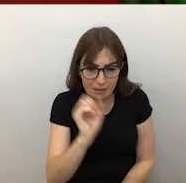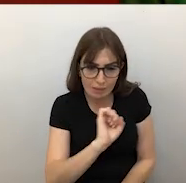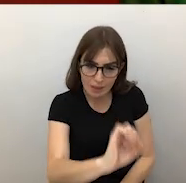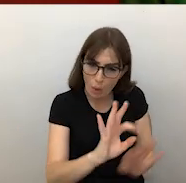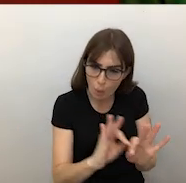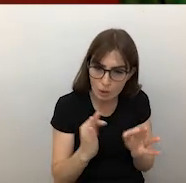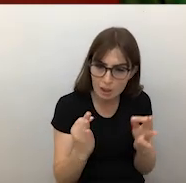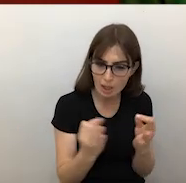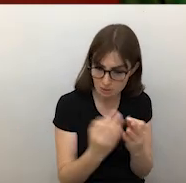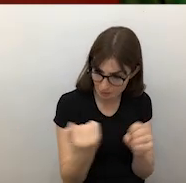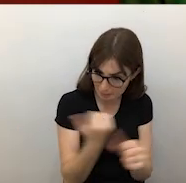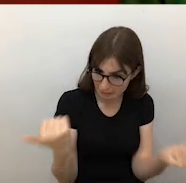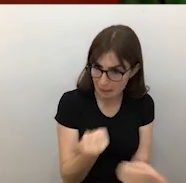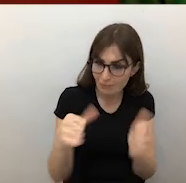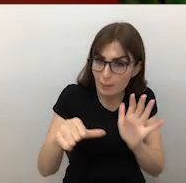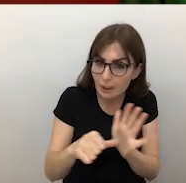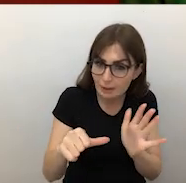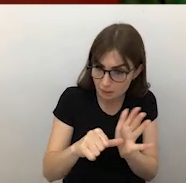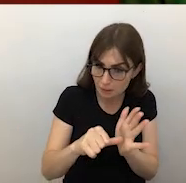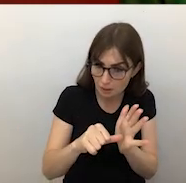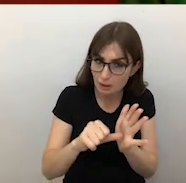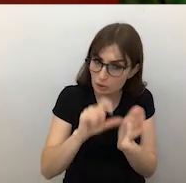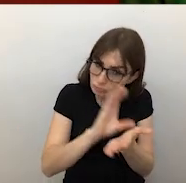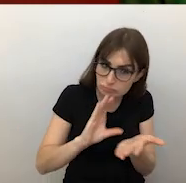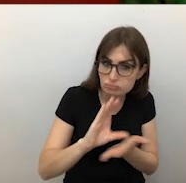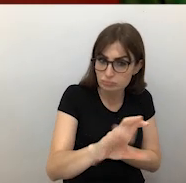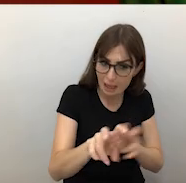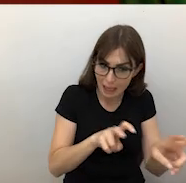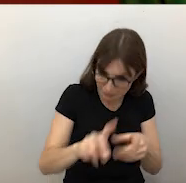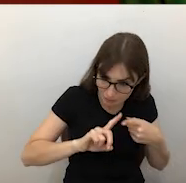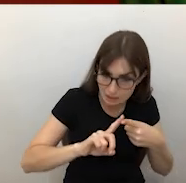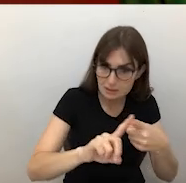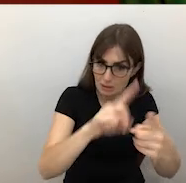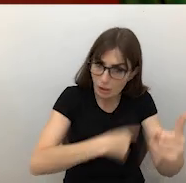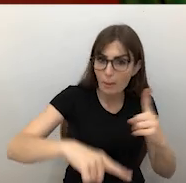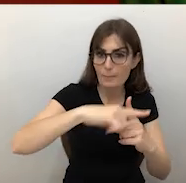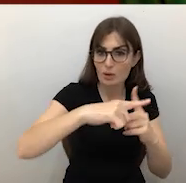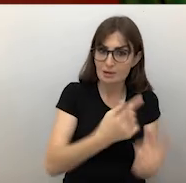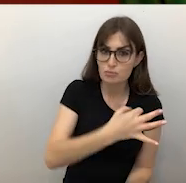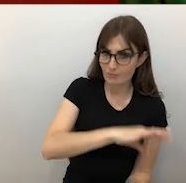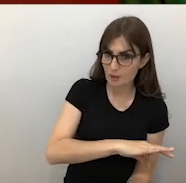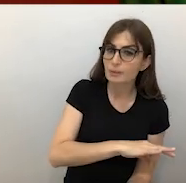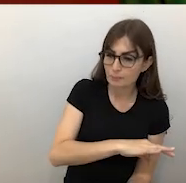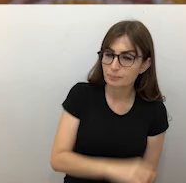to understand whether their organisation can generate enough cash to fund its activities and stay solvent.